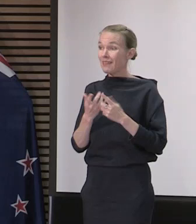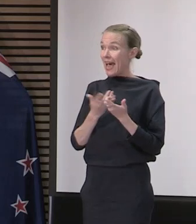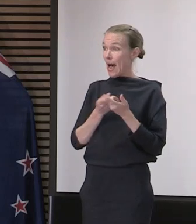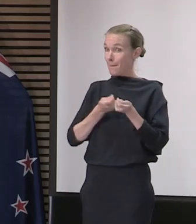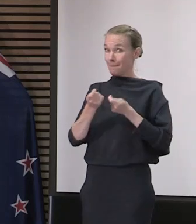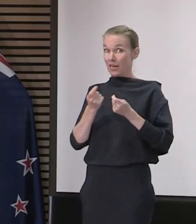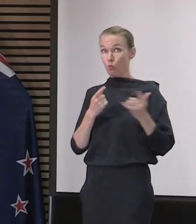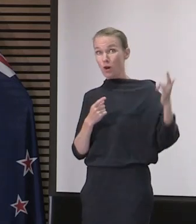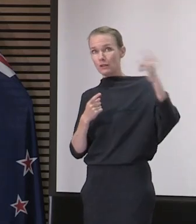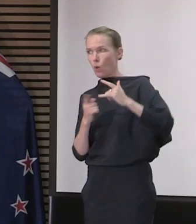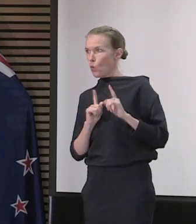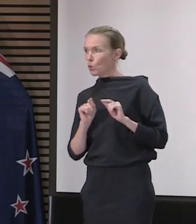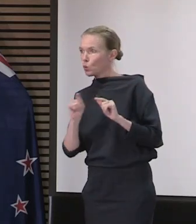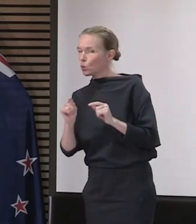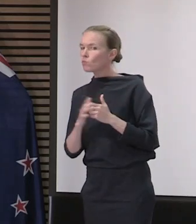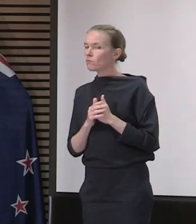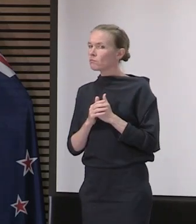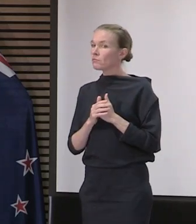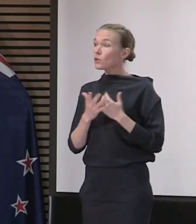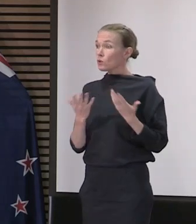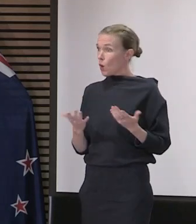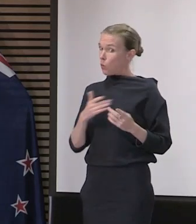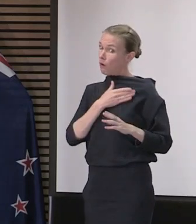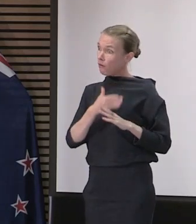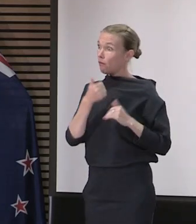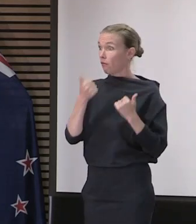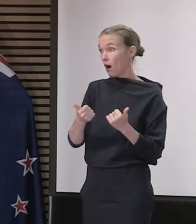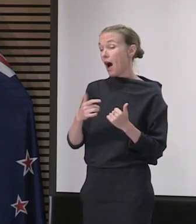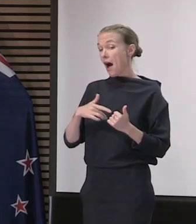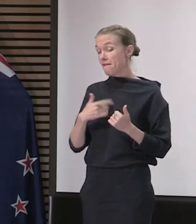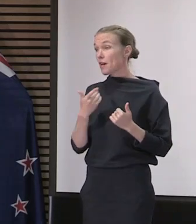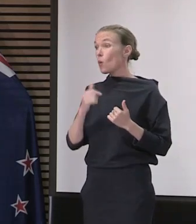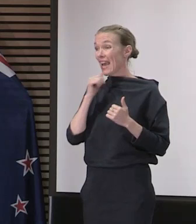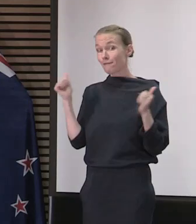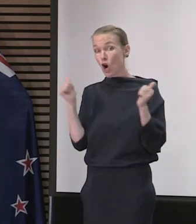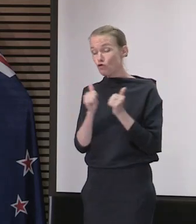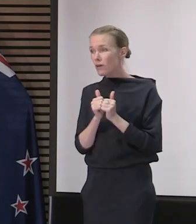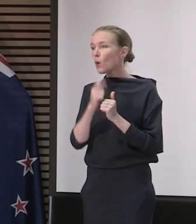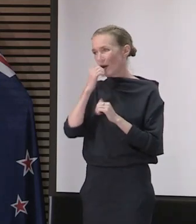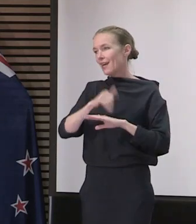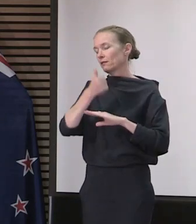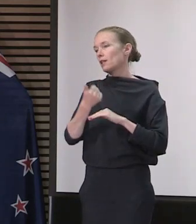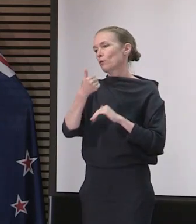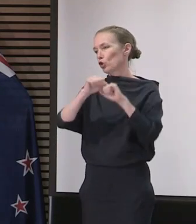the border, case definitions and sharing of information, I am confident we could continue that to support a trans-Tasman